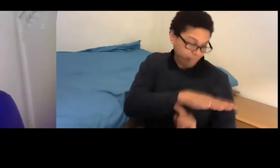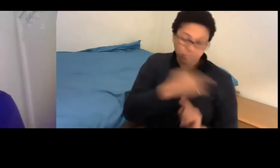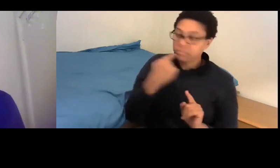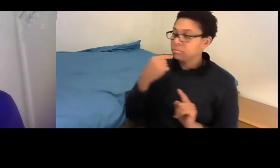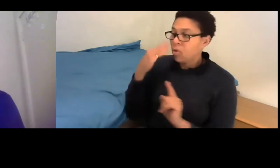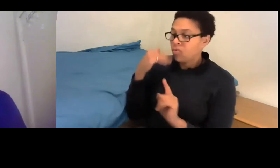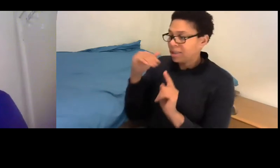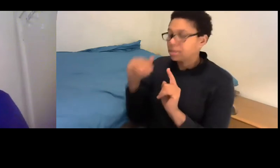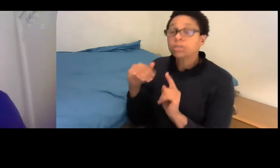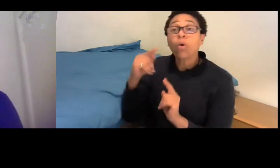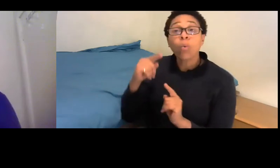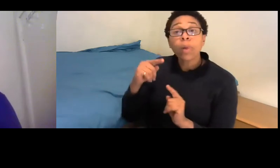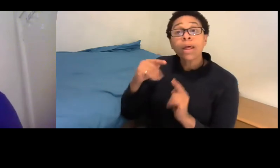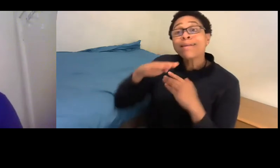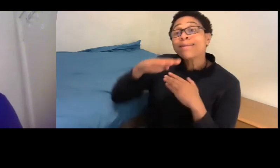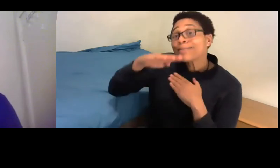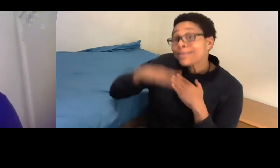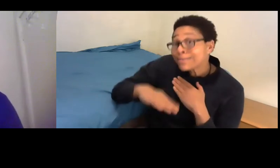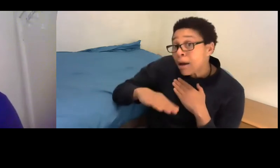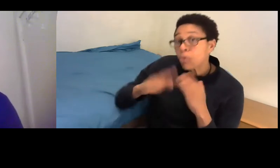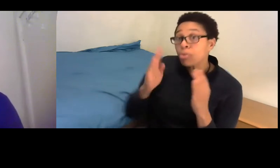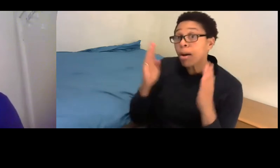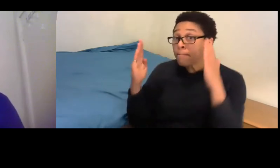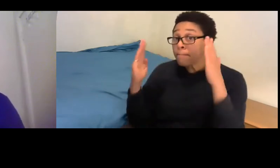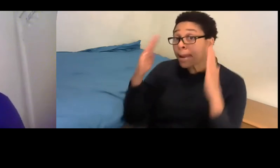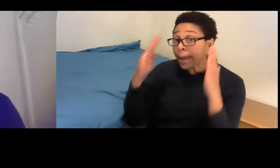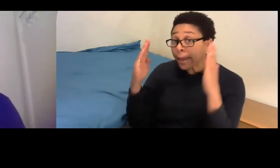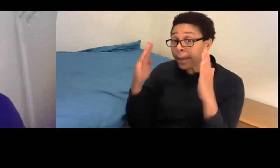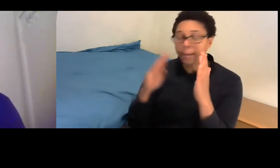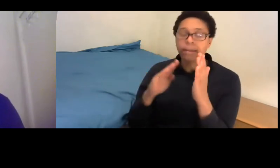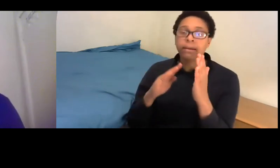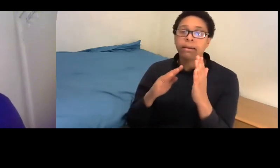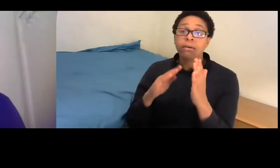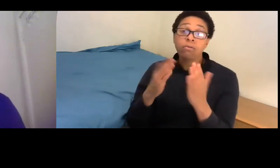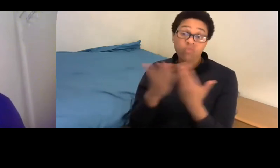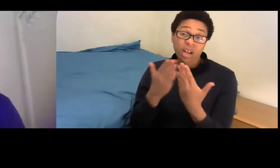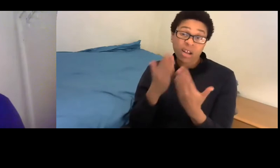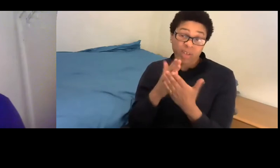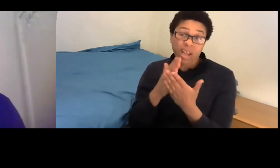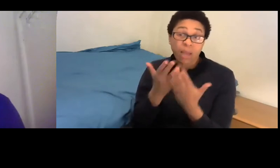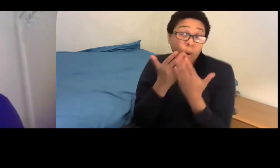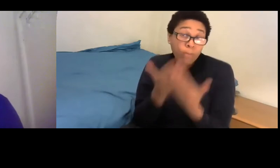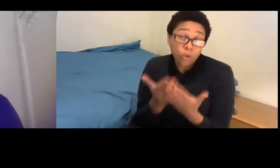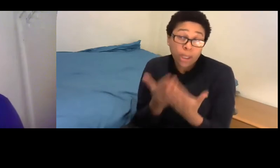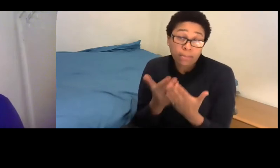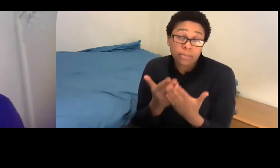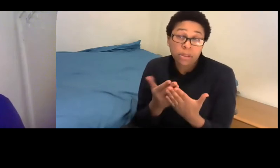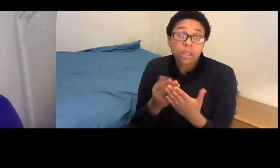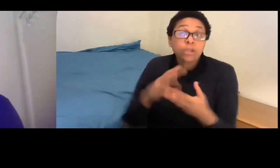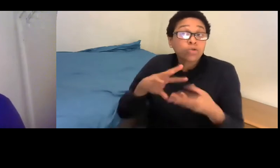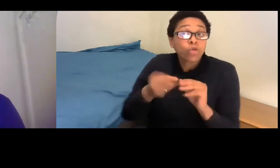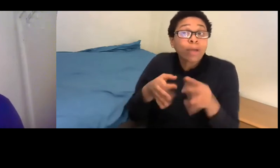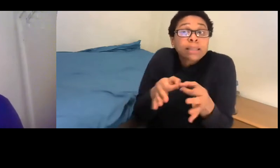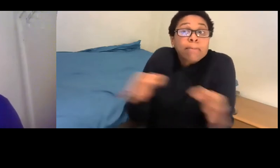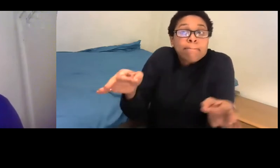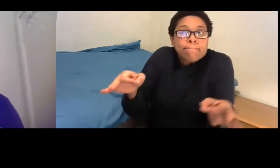Muslim. So this kind of, you know, boundary that was created around Islam, and this management of Islam was a way of